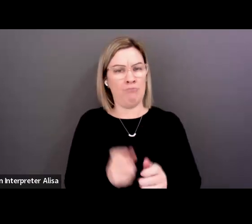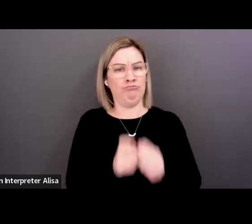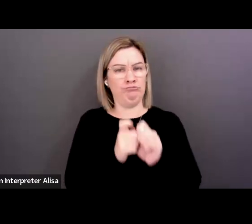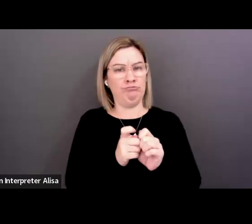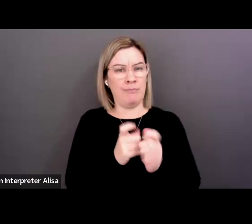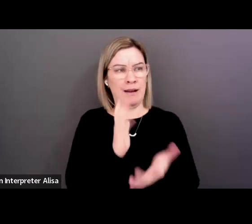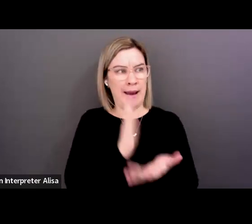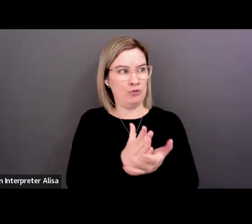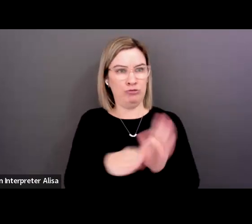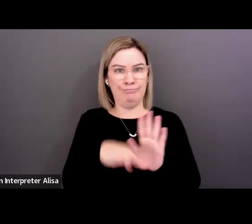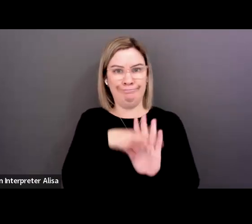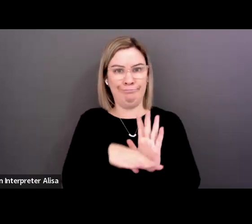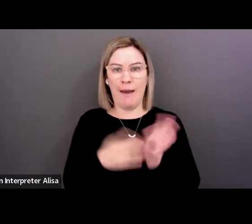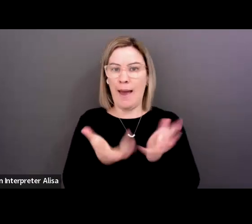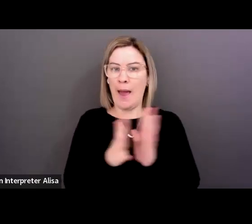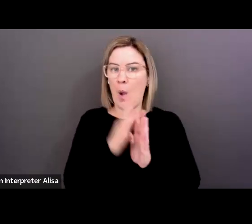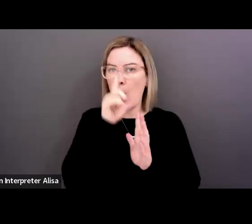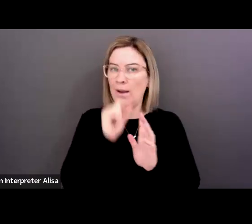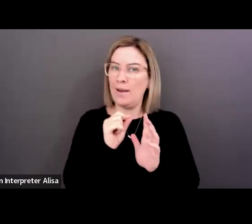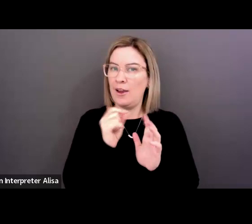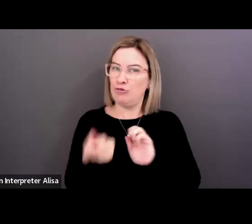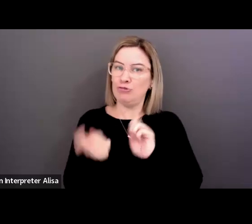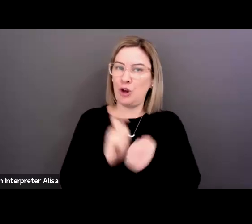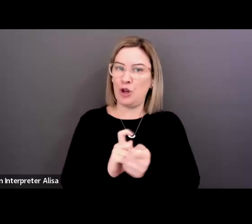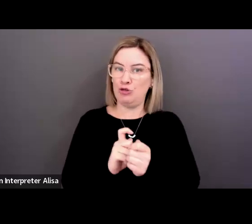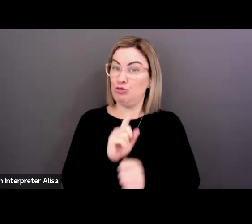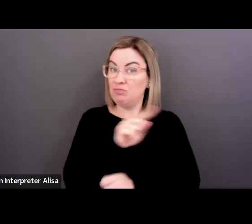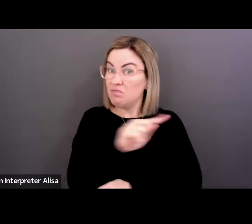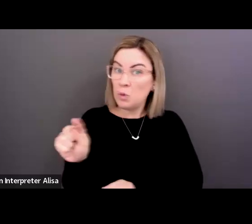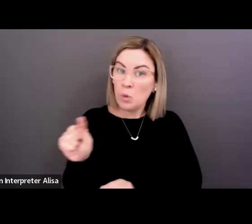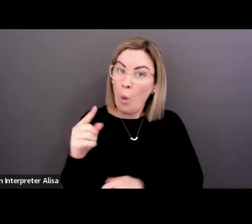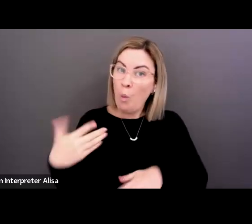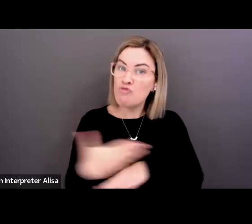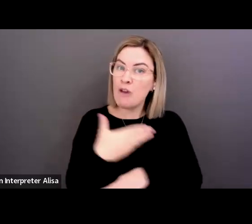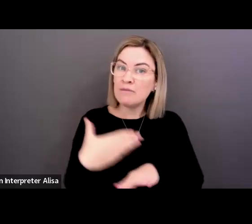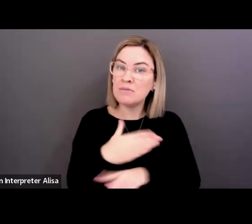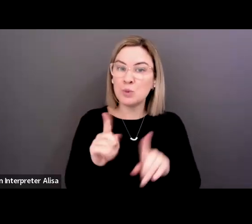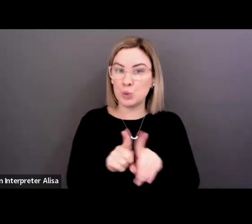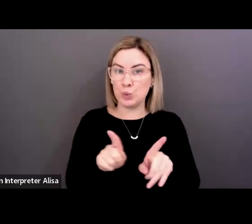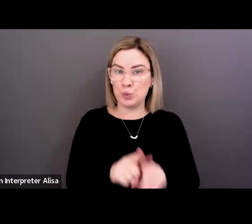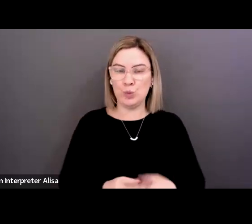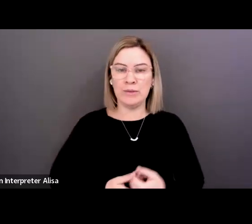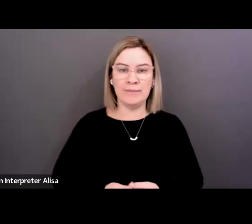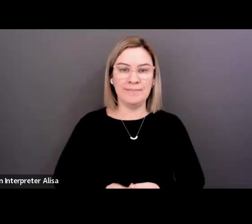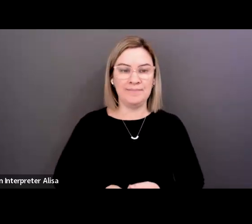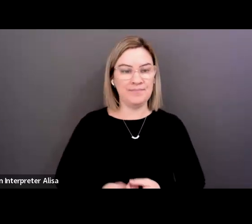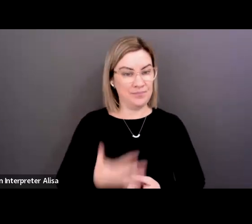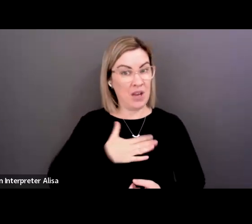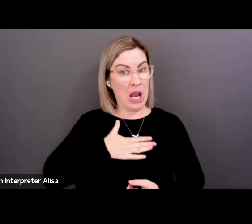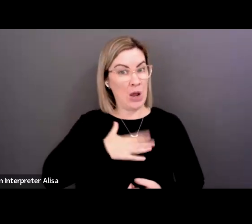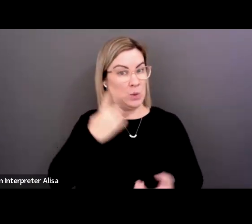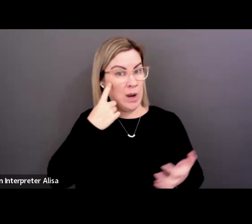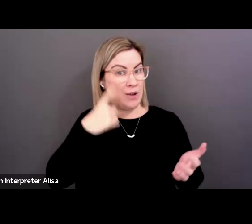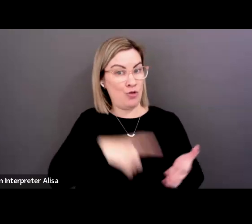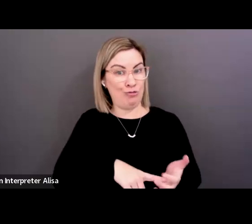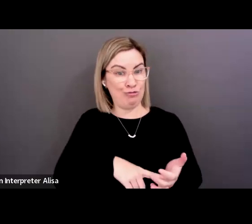We're also going to round out the conversation with some really